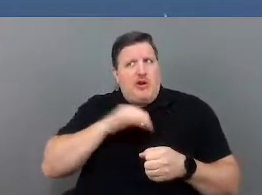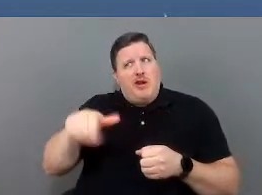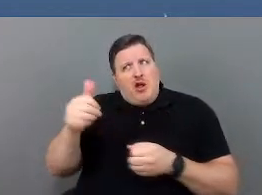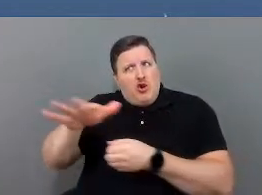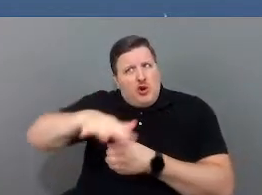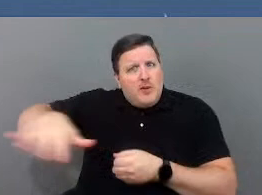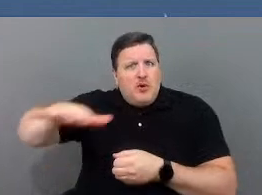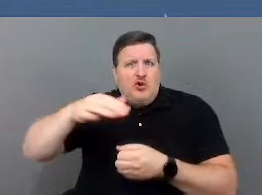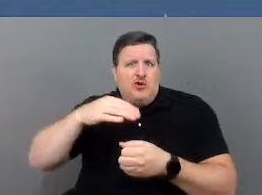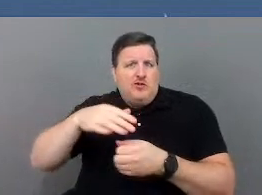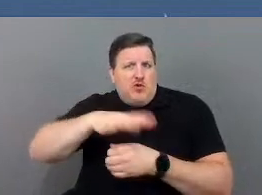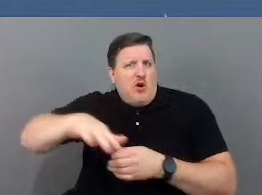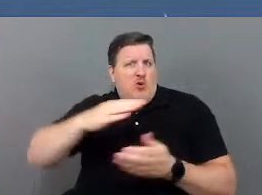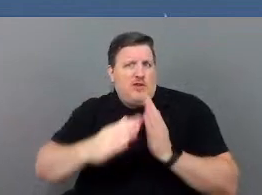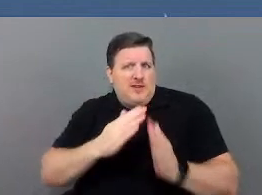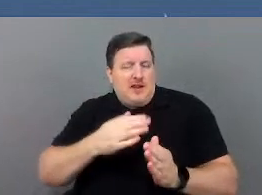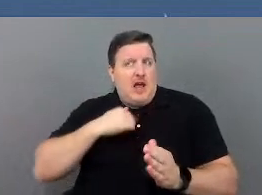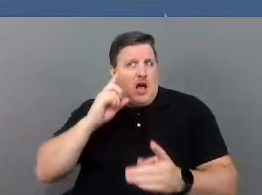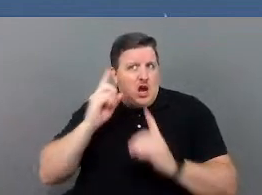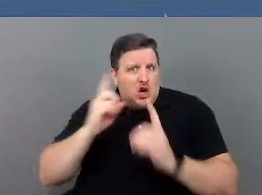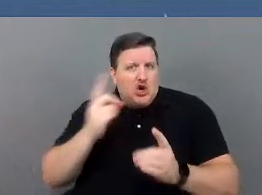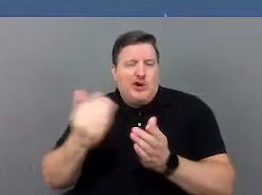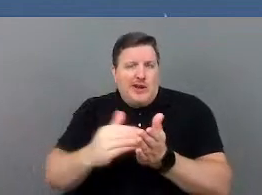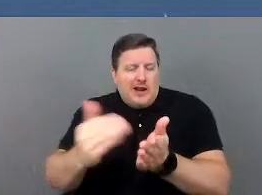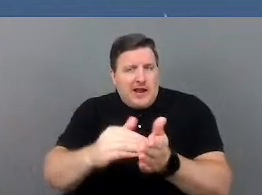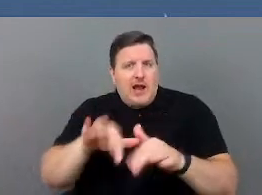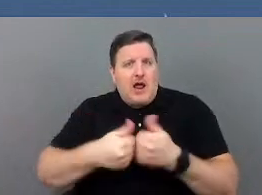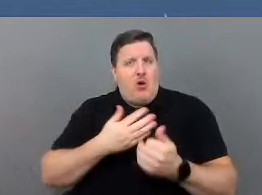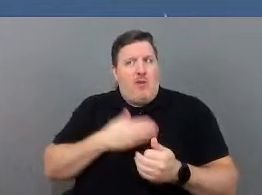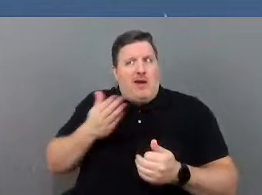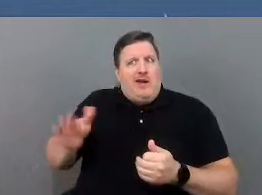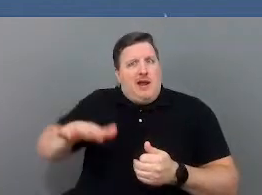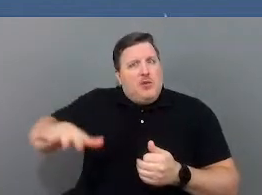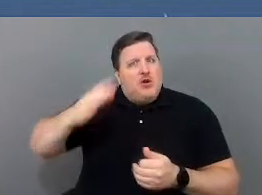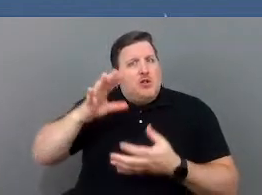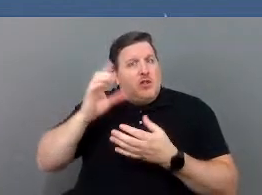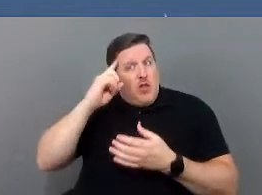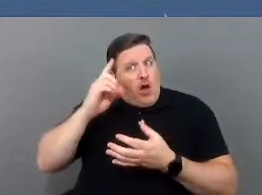NEIGHBORHOODS ACROSS THE CITY, AND SOMETHING I HEARD OVER AND MY NEIGHBORS THOUGHT OF THE